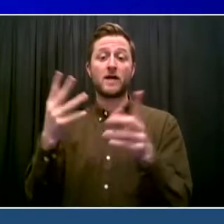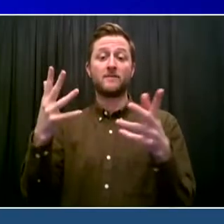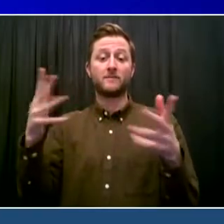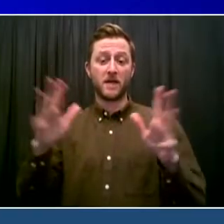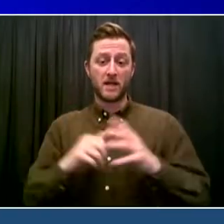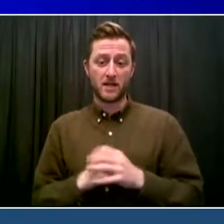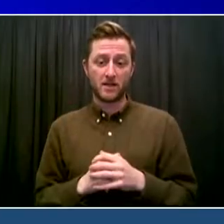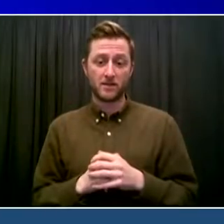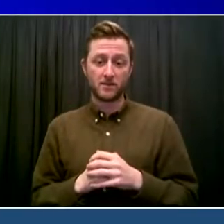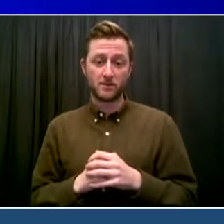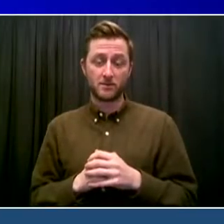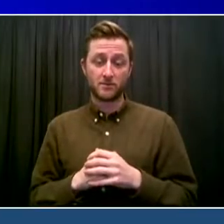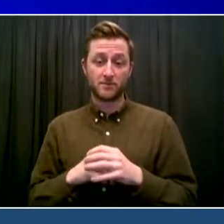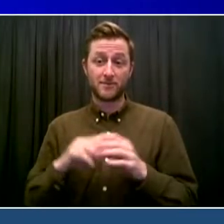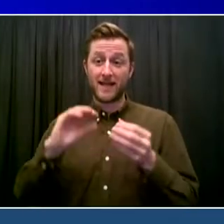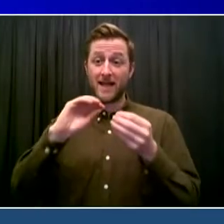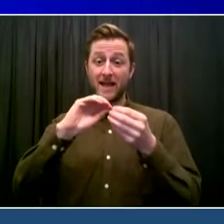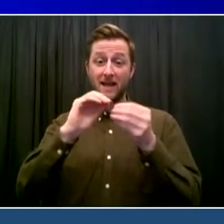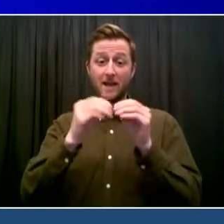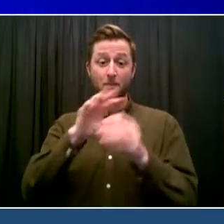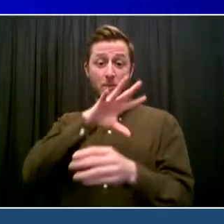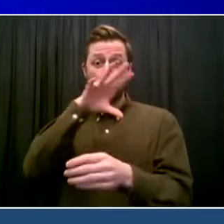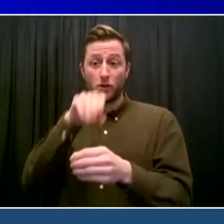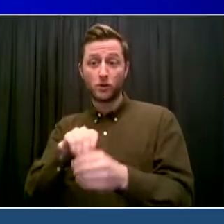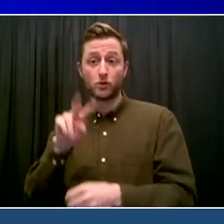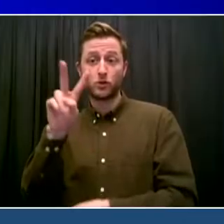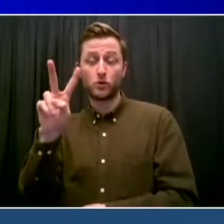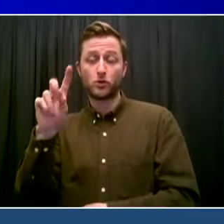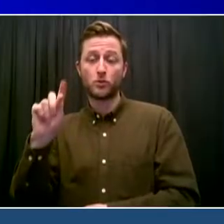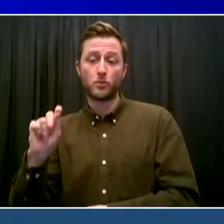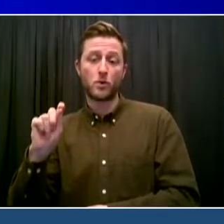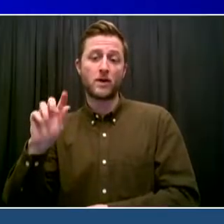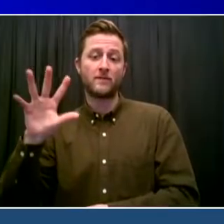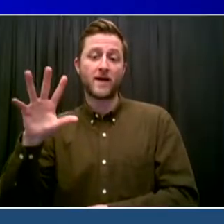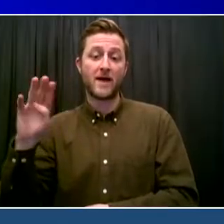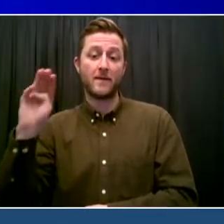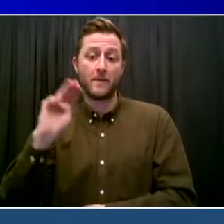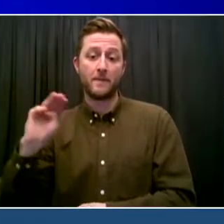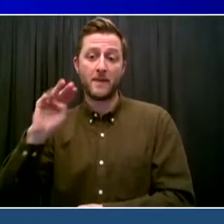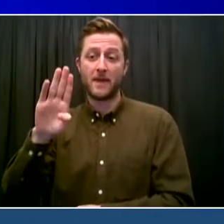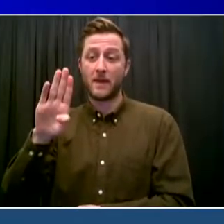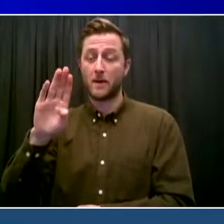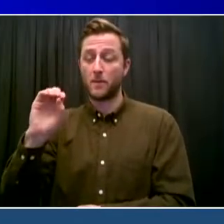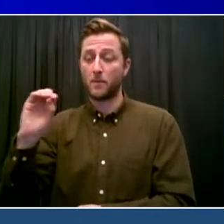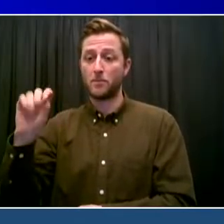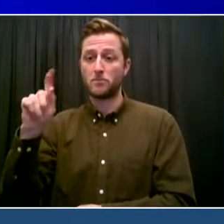THE 16 MILLION DOSES ADMINISTEERD IN NEW YORK CITY.